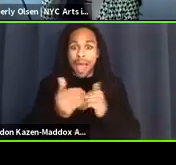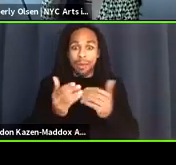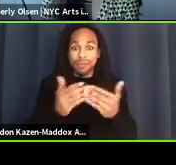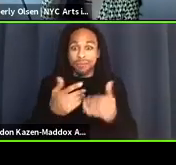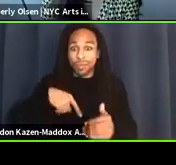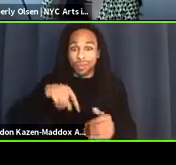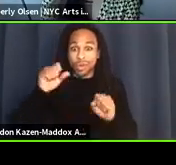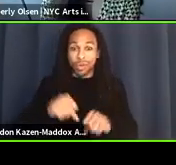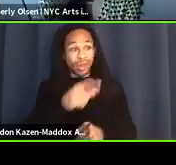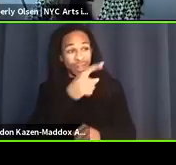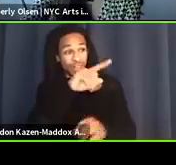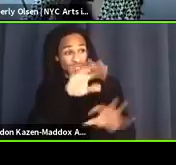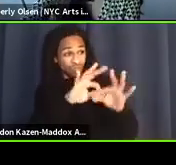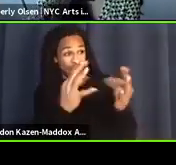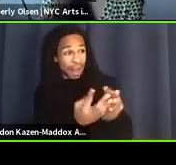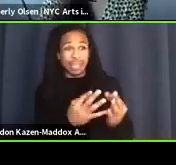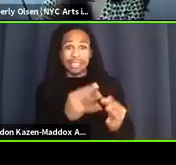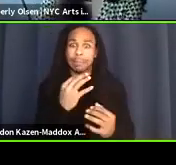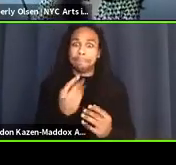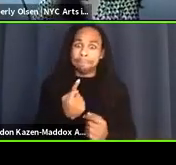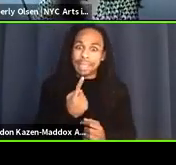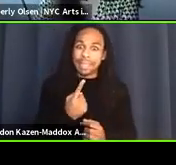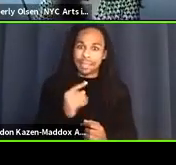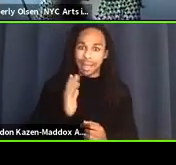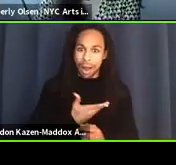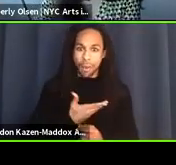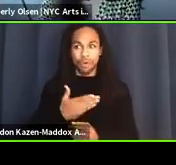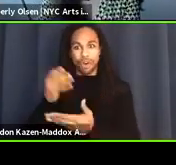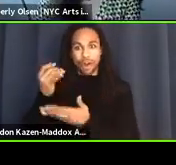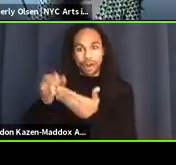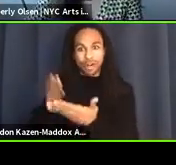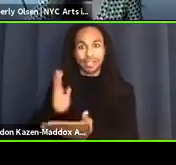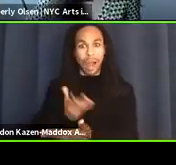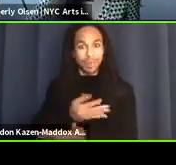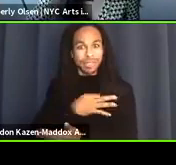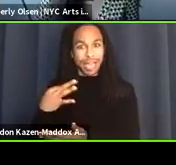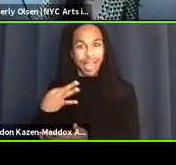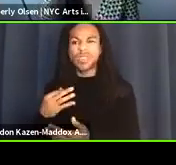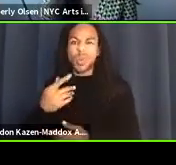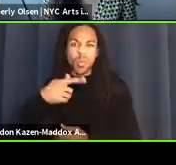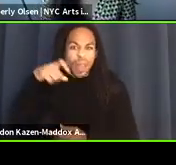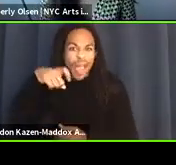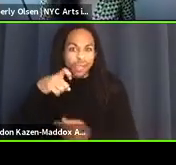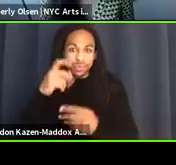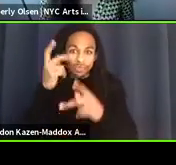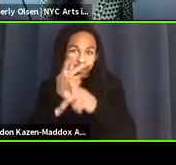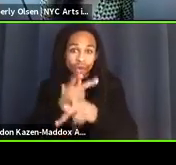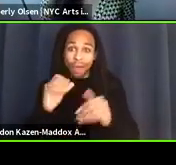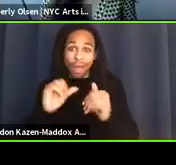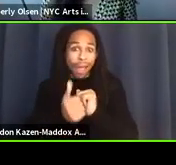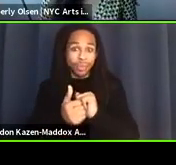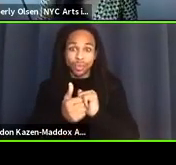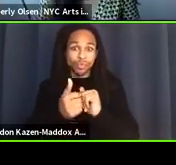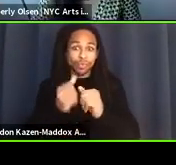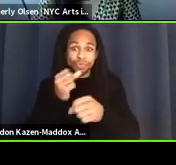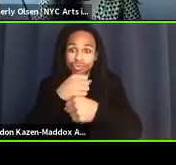Traci Lester: I can respond. This is Traci. There are so many things happening